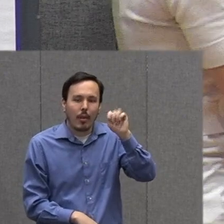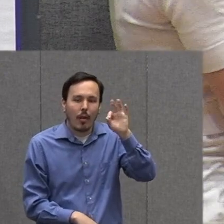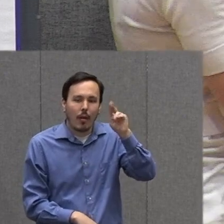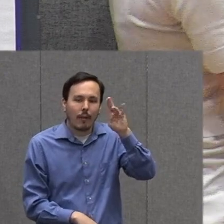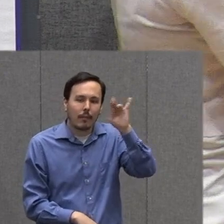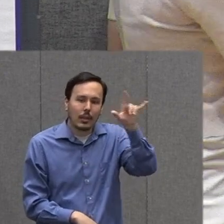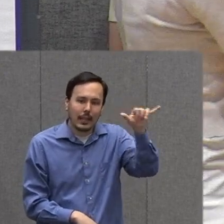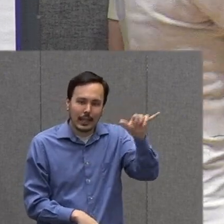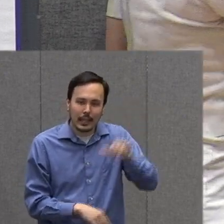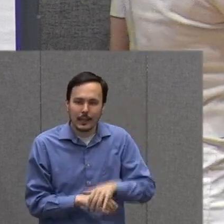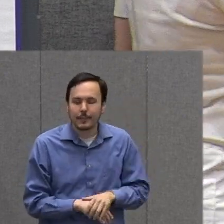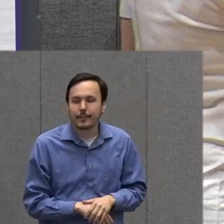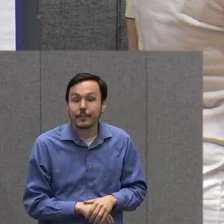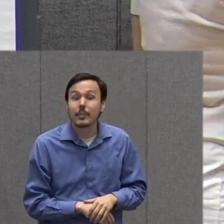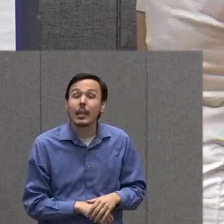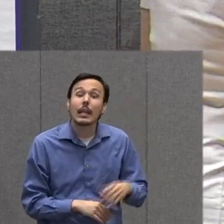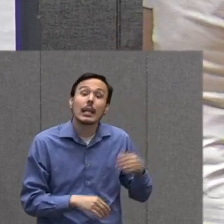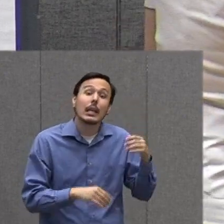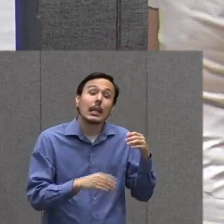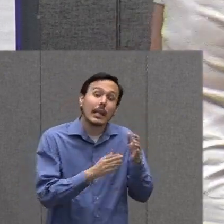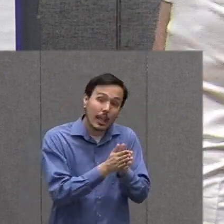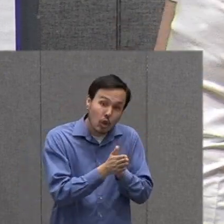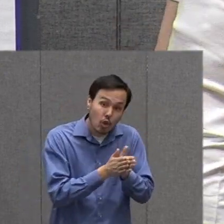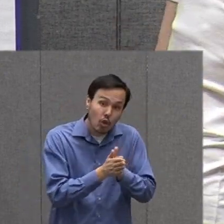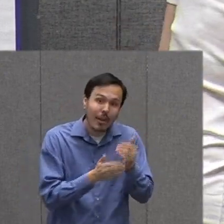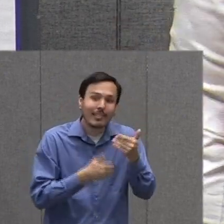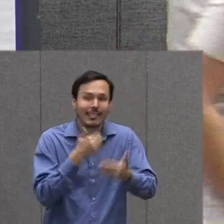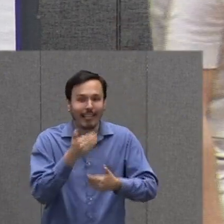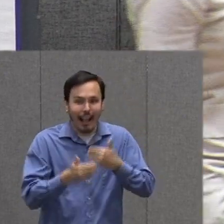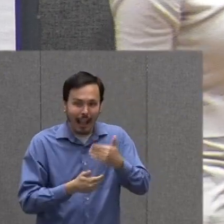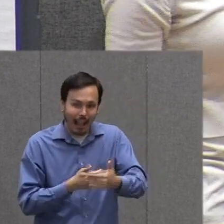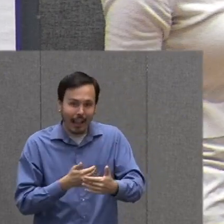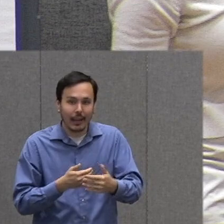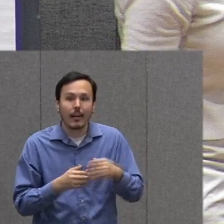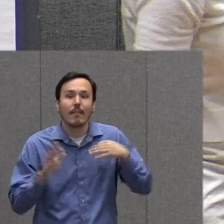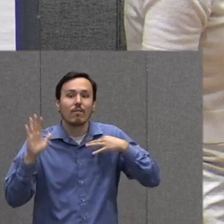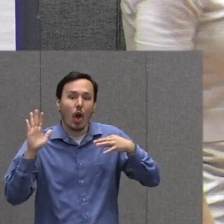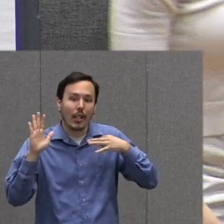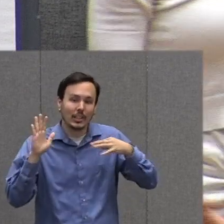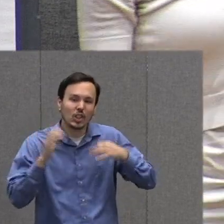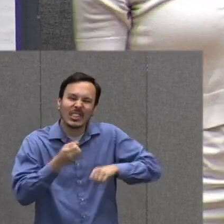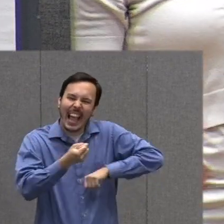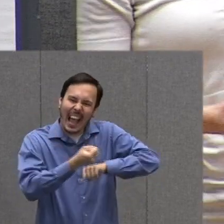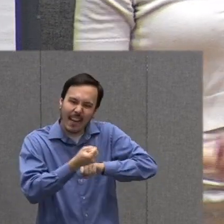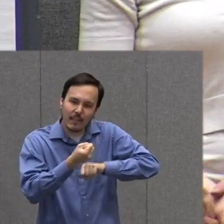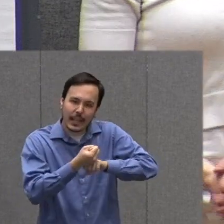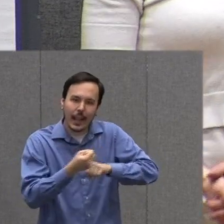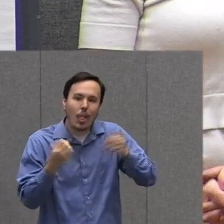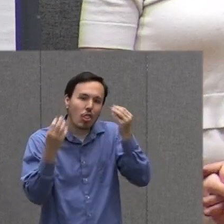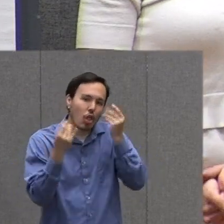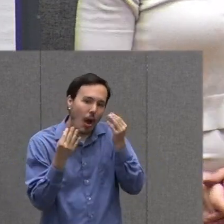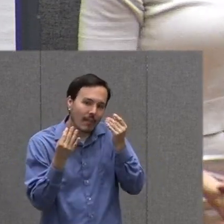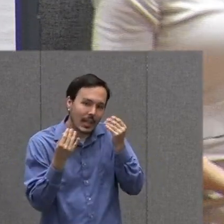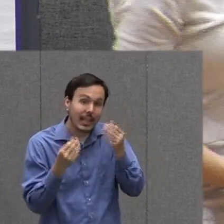Eager kind volunteers advocate thoughtfully. Let's add our prepositional phrase.